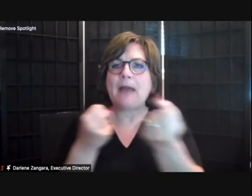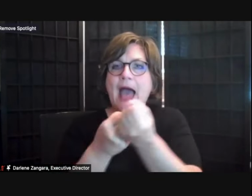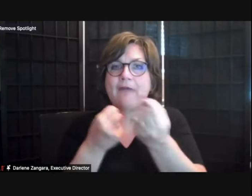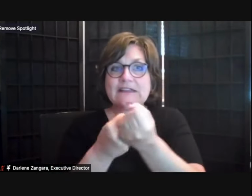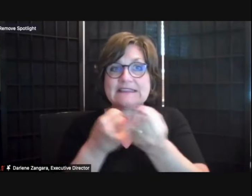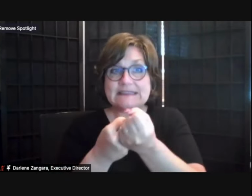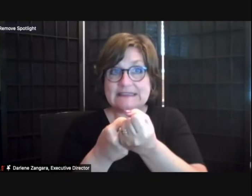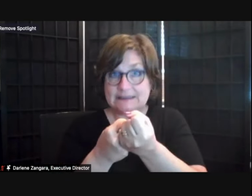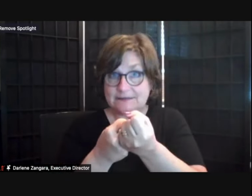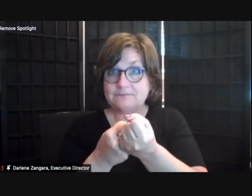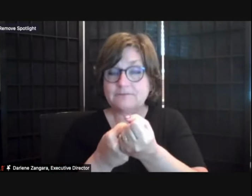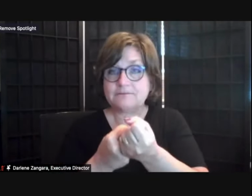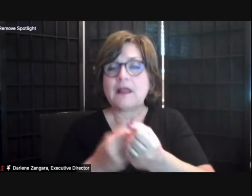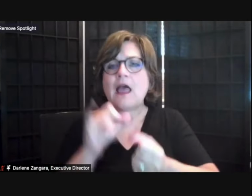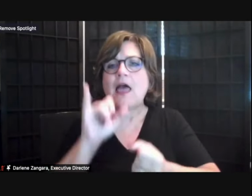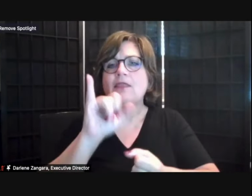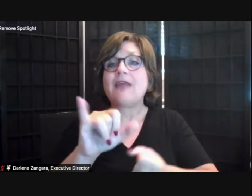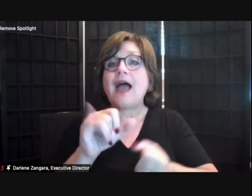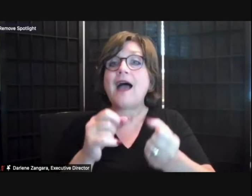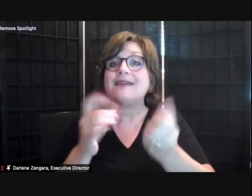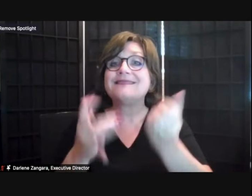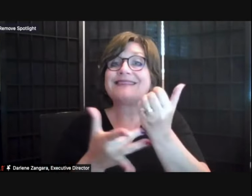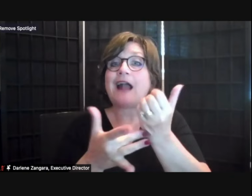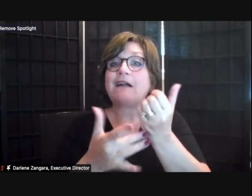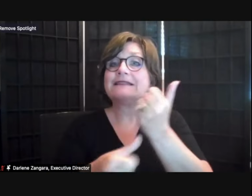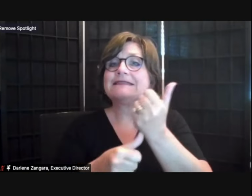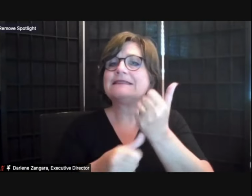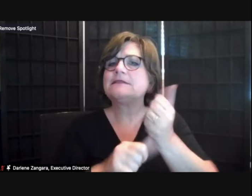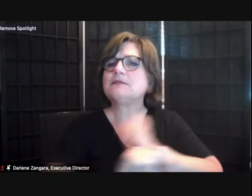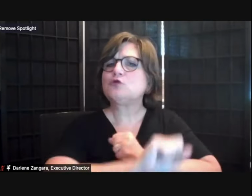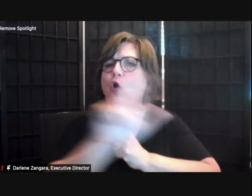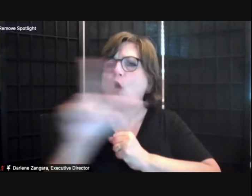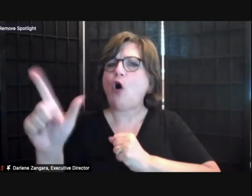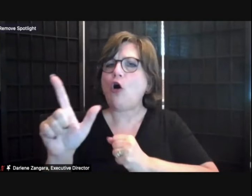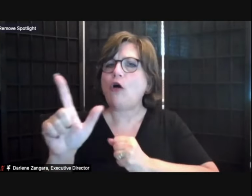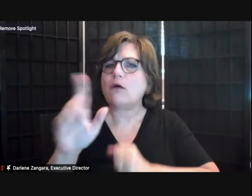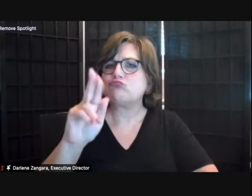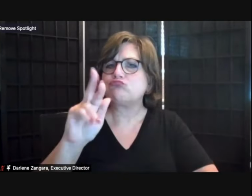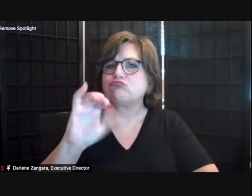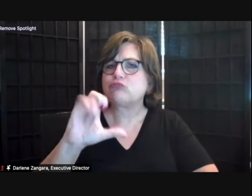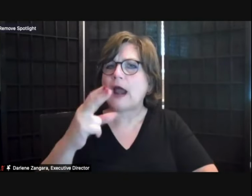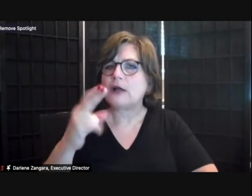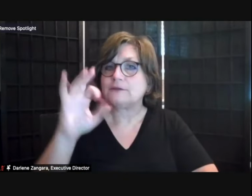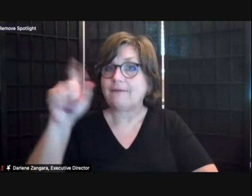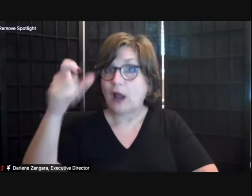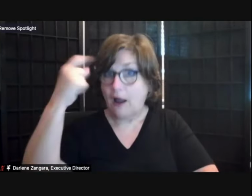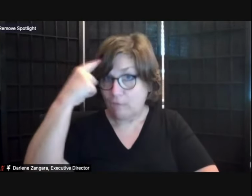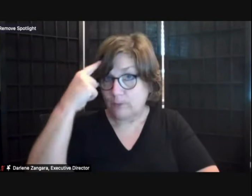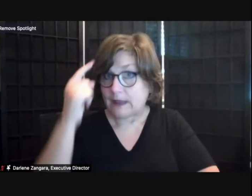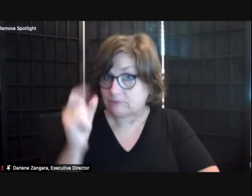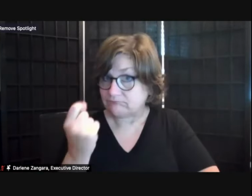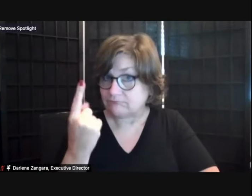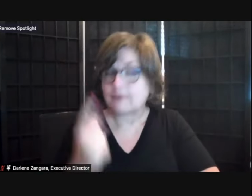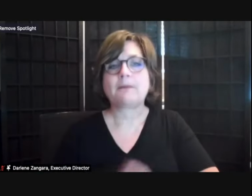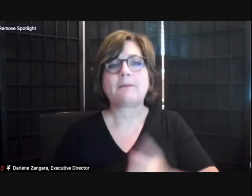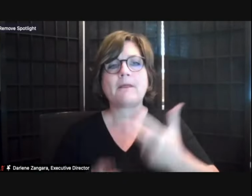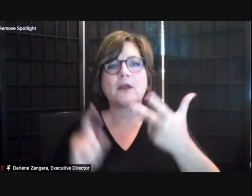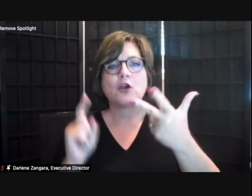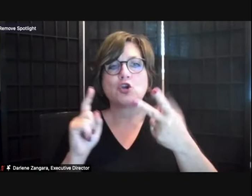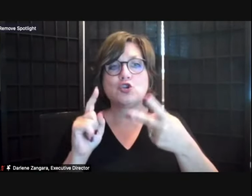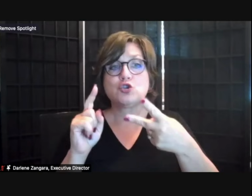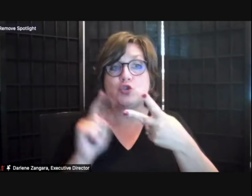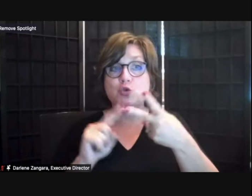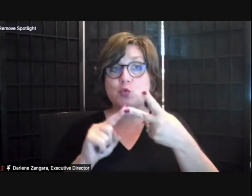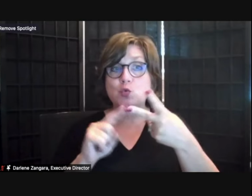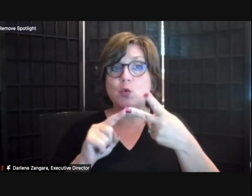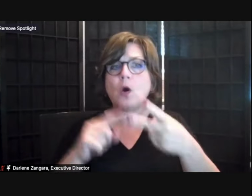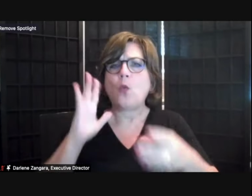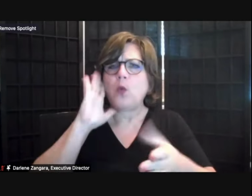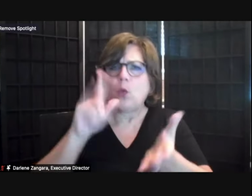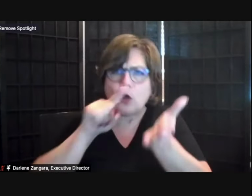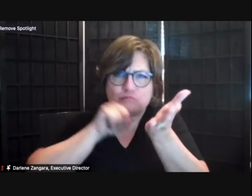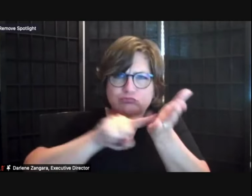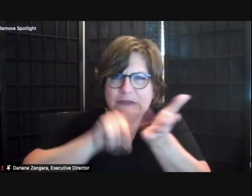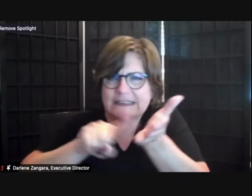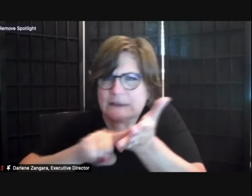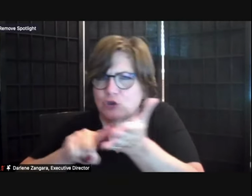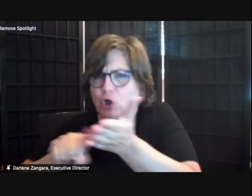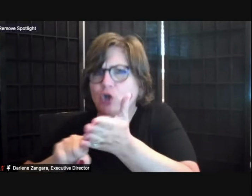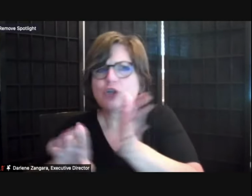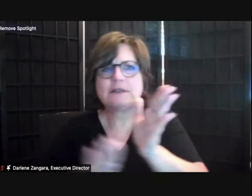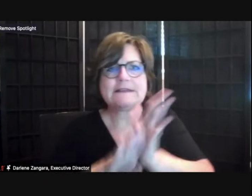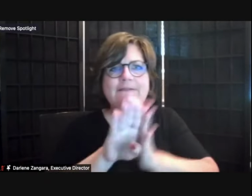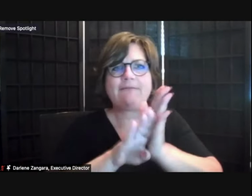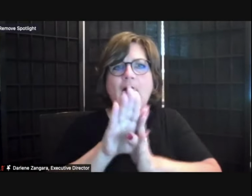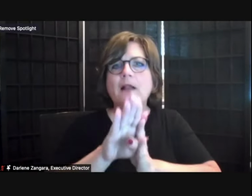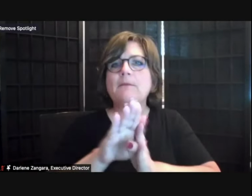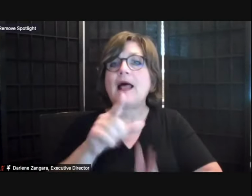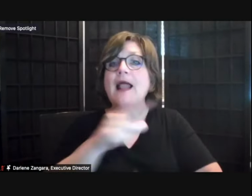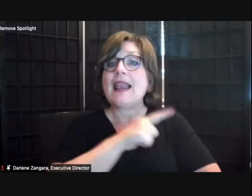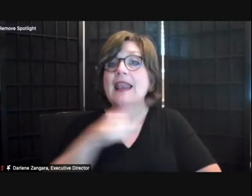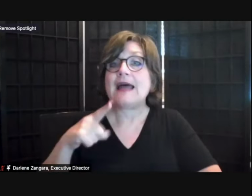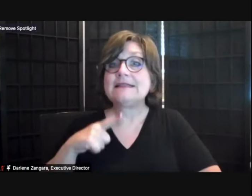2. Research and develop legislative actions